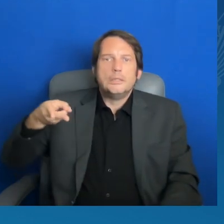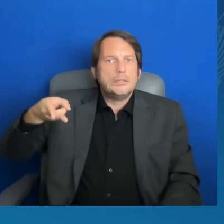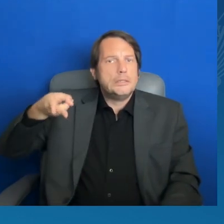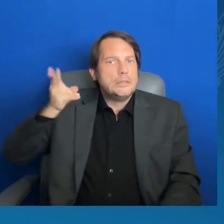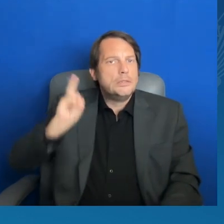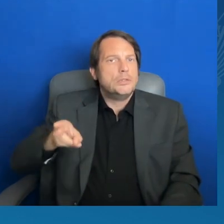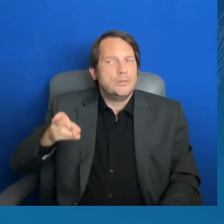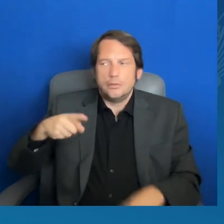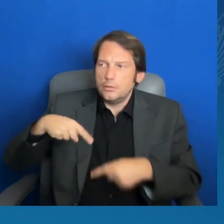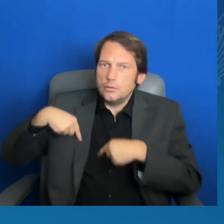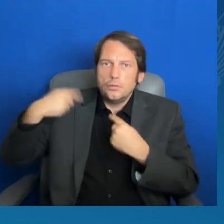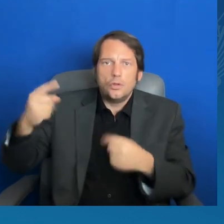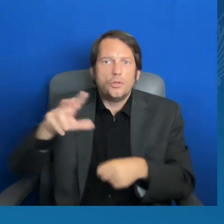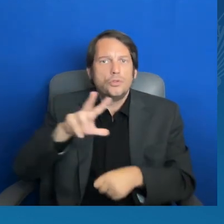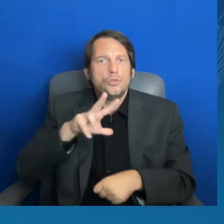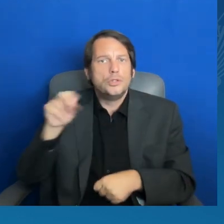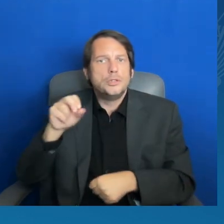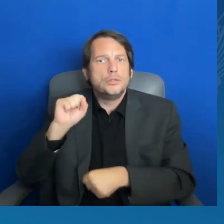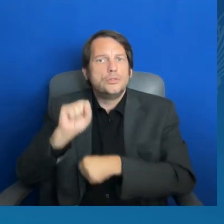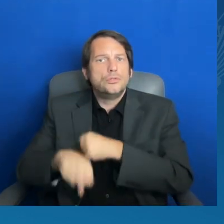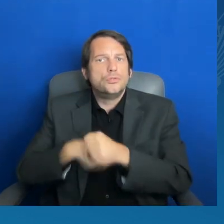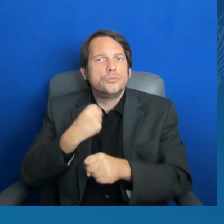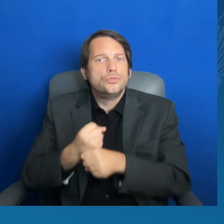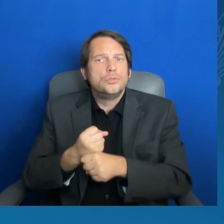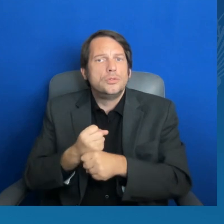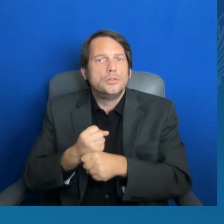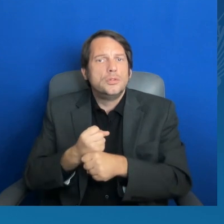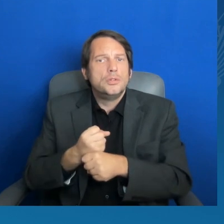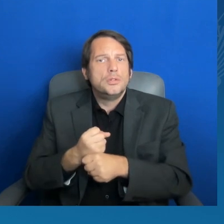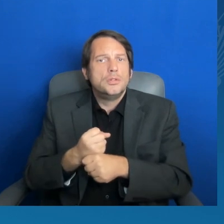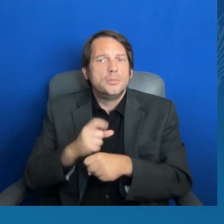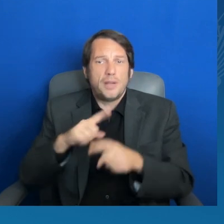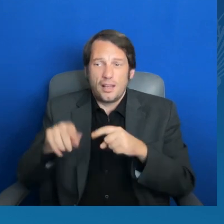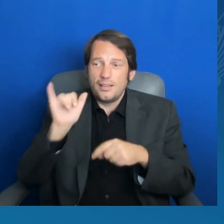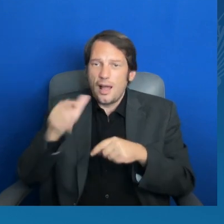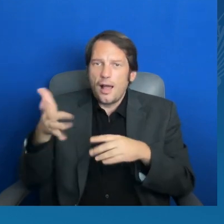That is about the assault weapons ban. It is about all of these other things. But what we have been able to do,